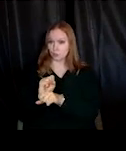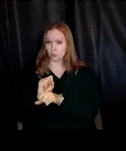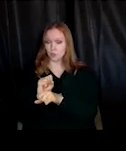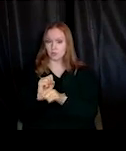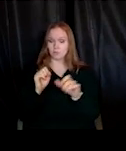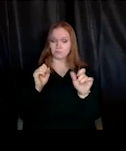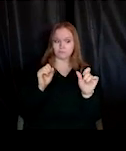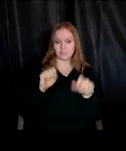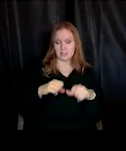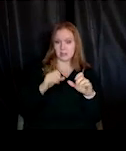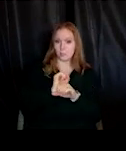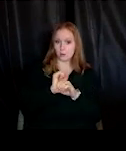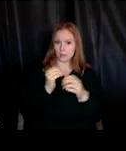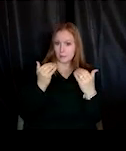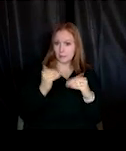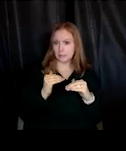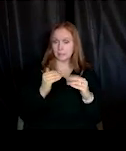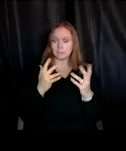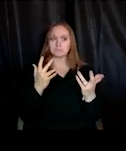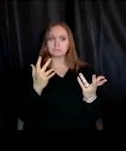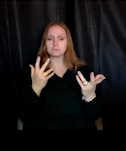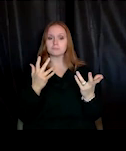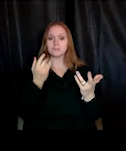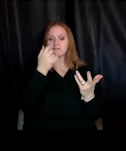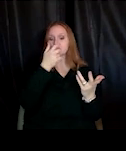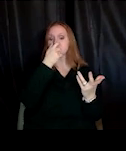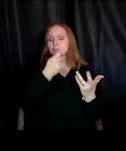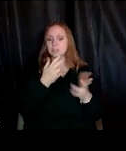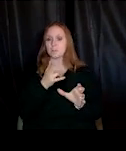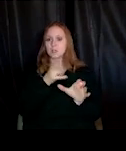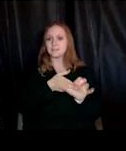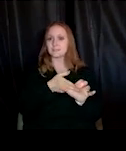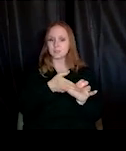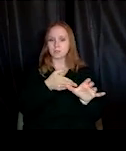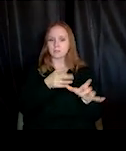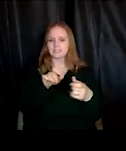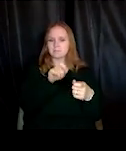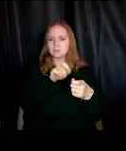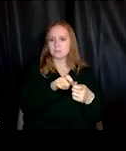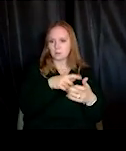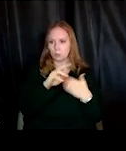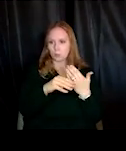and if they're interested in participating in a particular program. So the three programs,